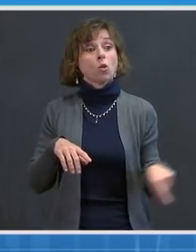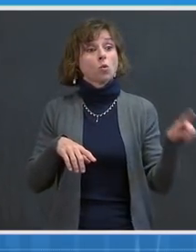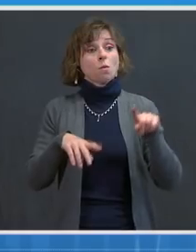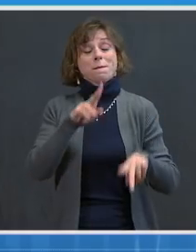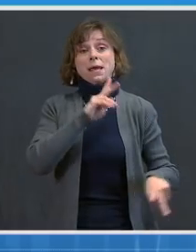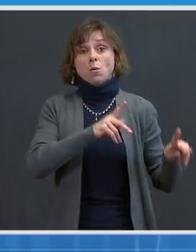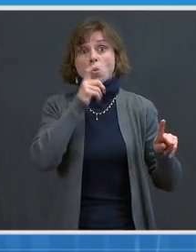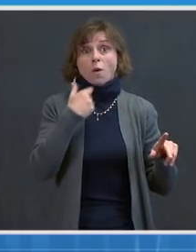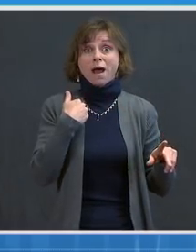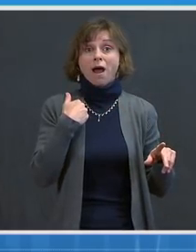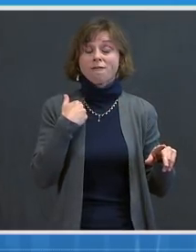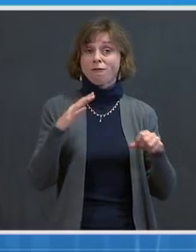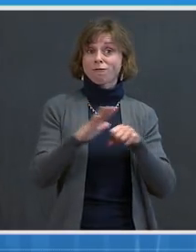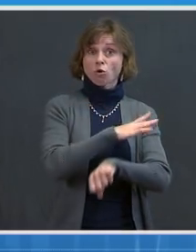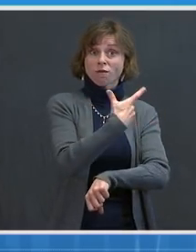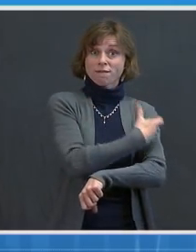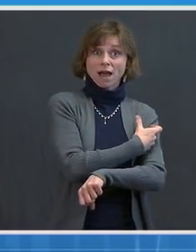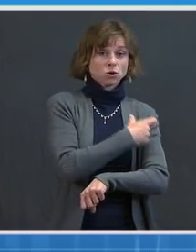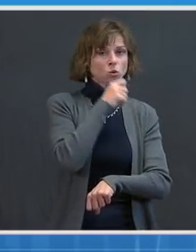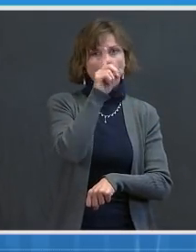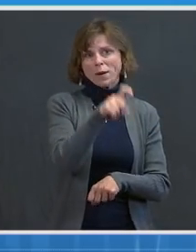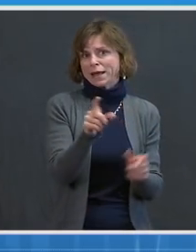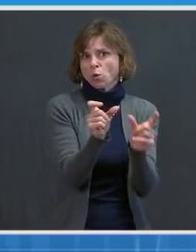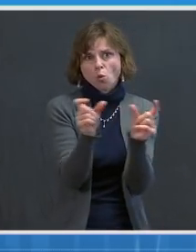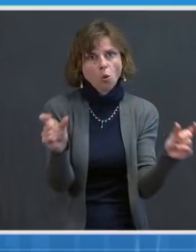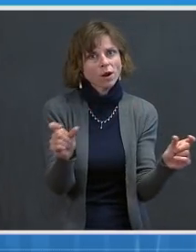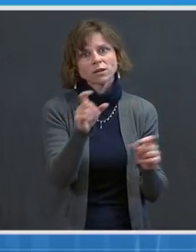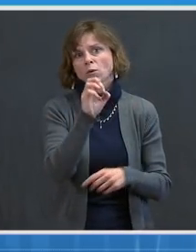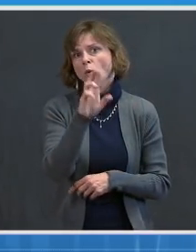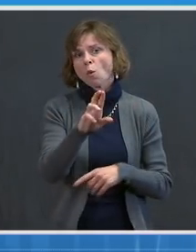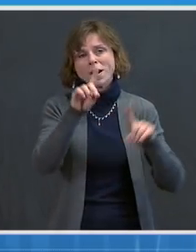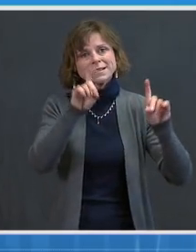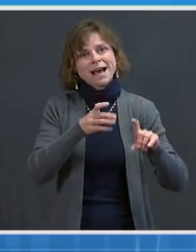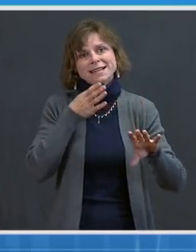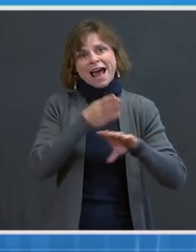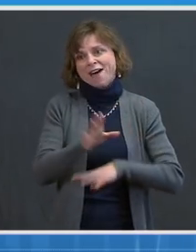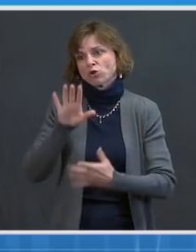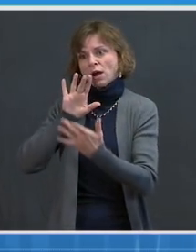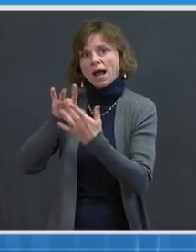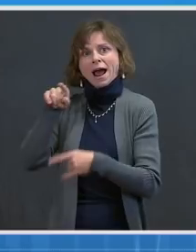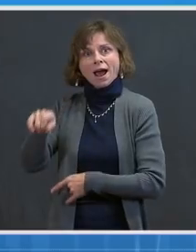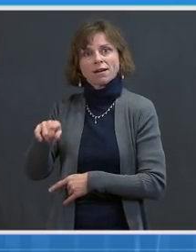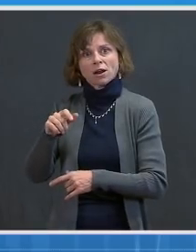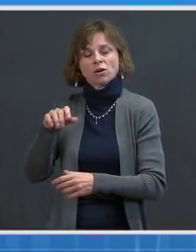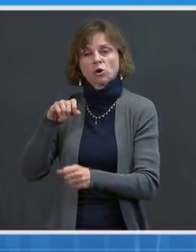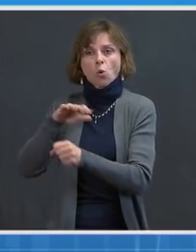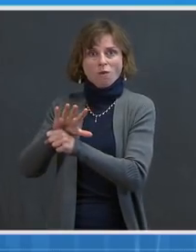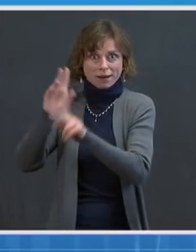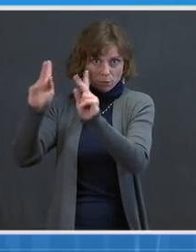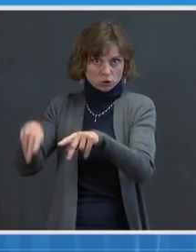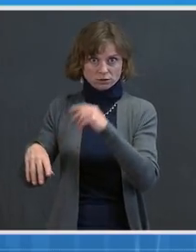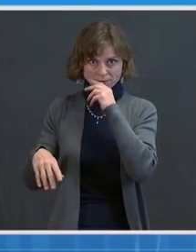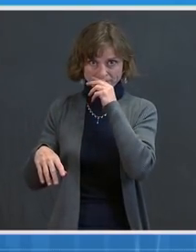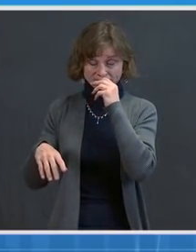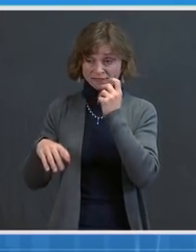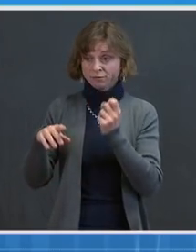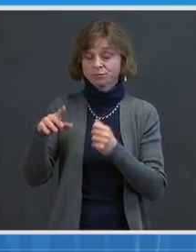or get tested following contact with someone who has COVID-19, as long as the fully vaccinated person is asymptomatic.